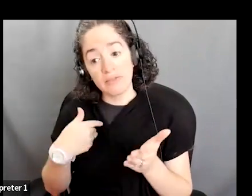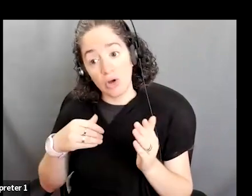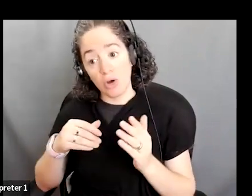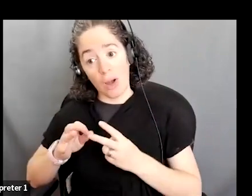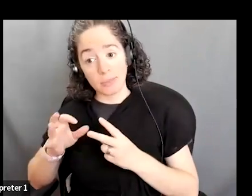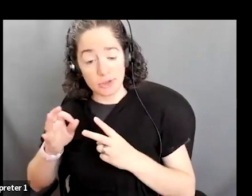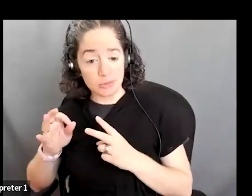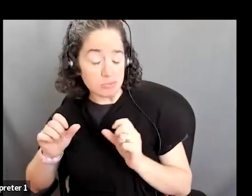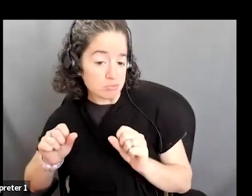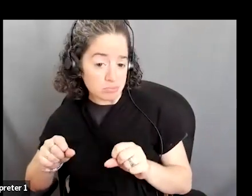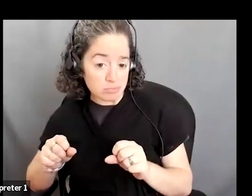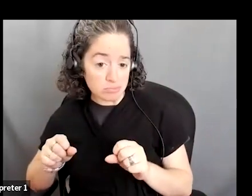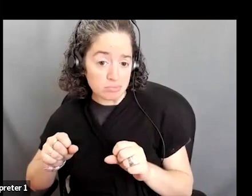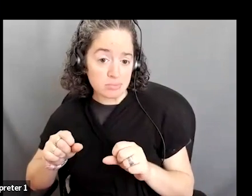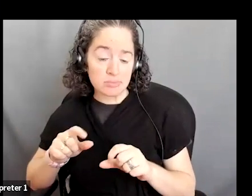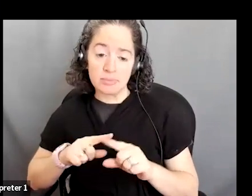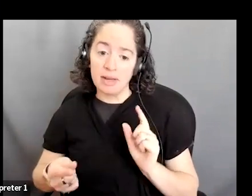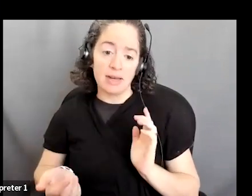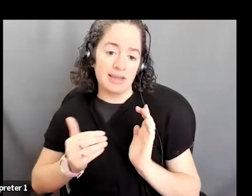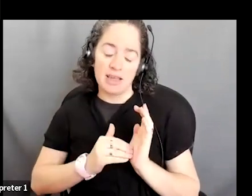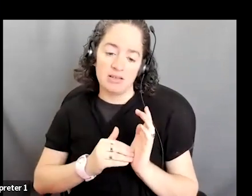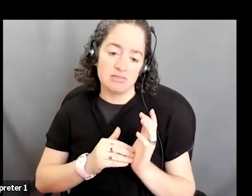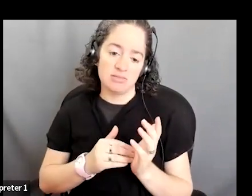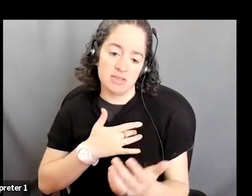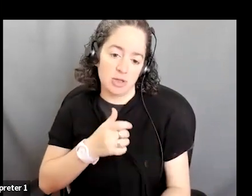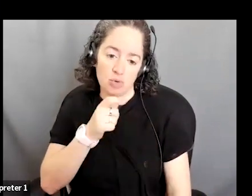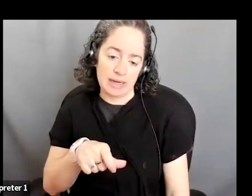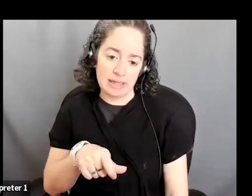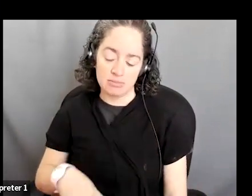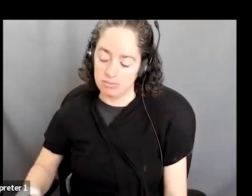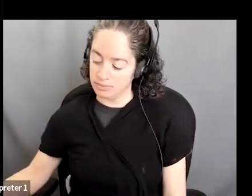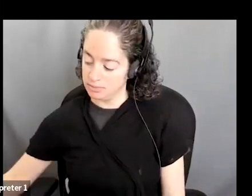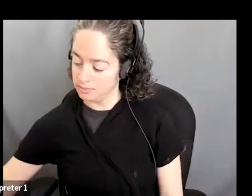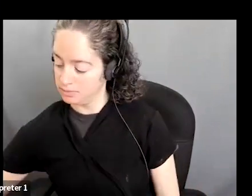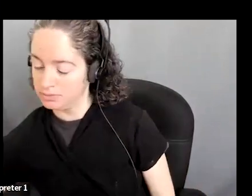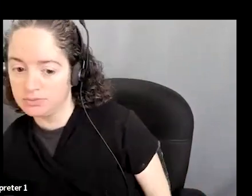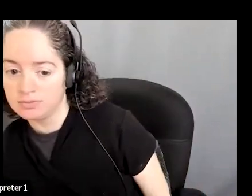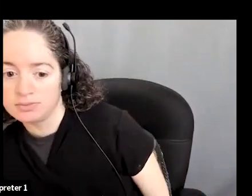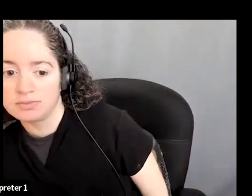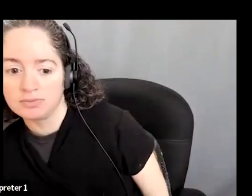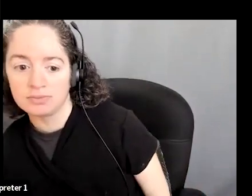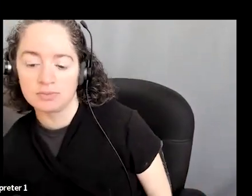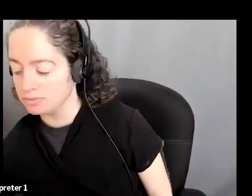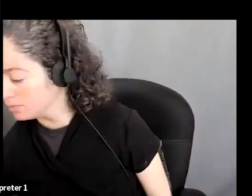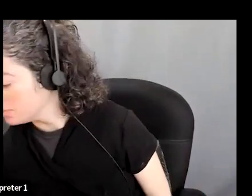but again, most of the time you don't need it. I was curious because you had mentioned